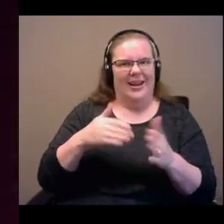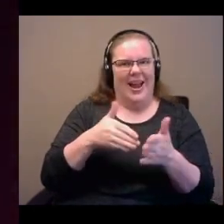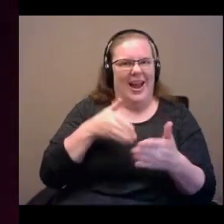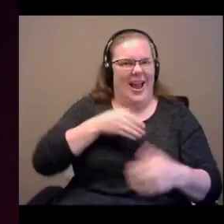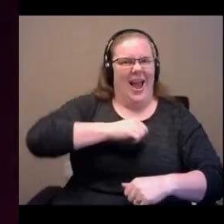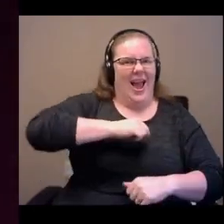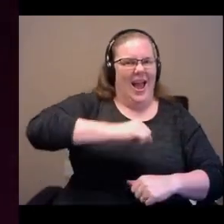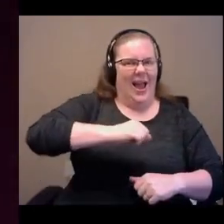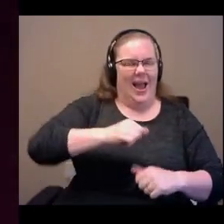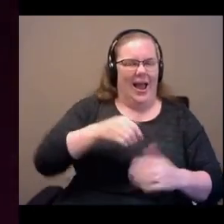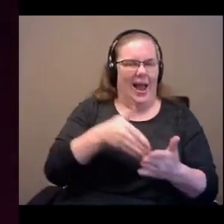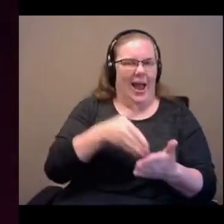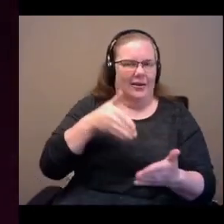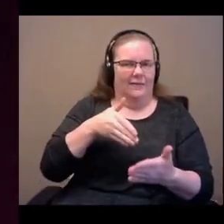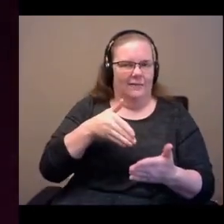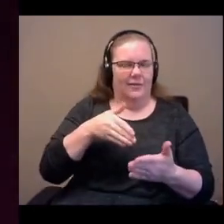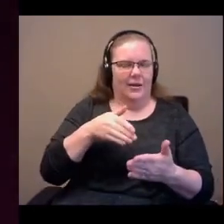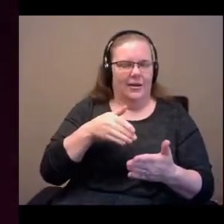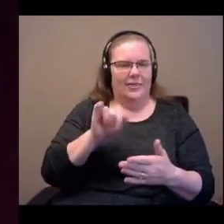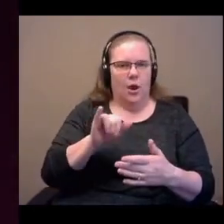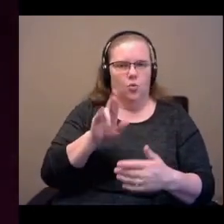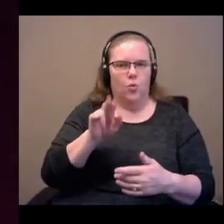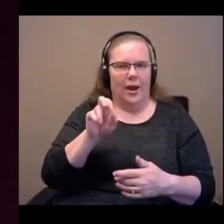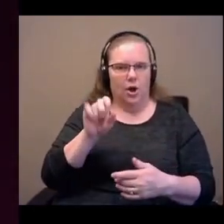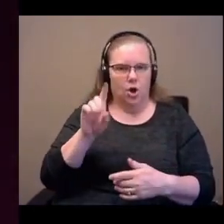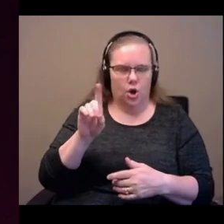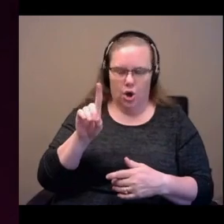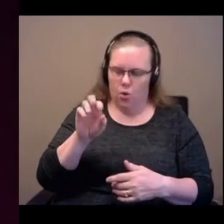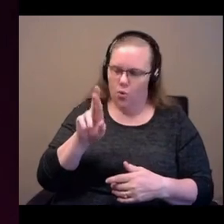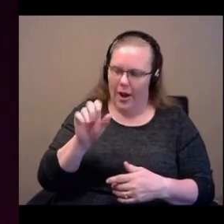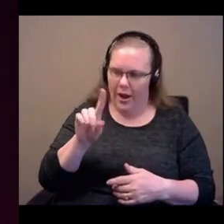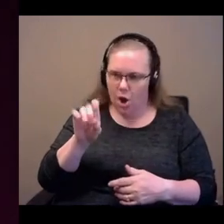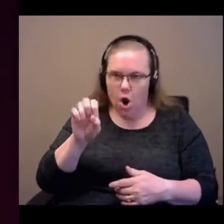for their opinion. There are few things people enjoy more than sharing their opinion, right?